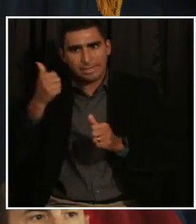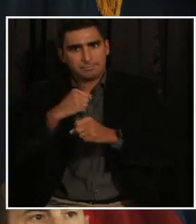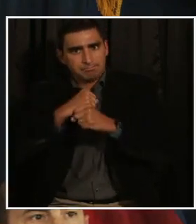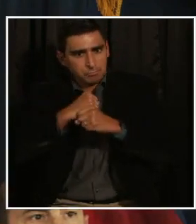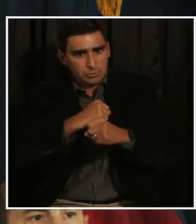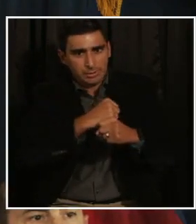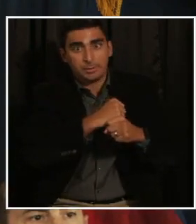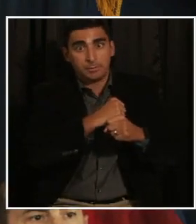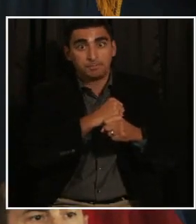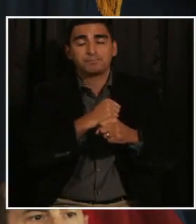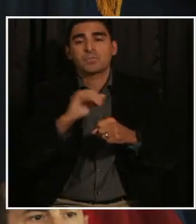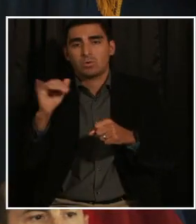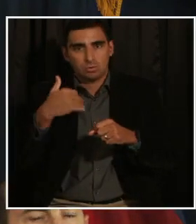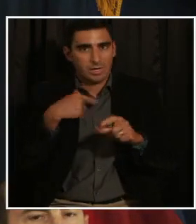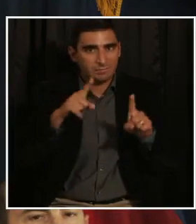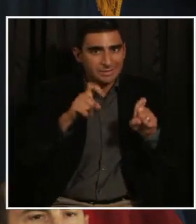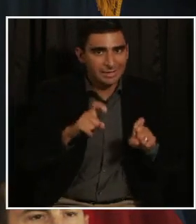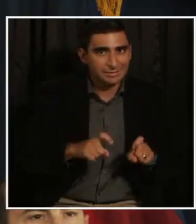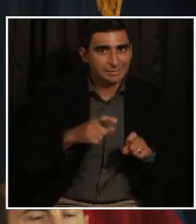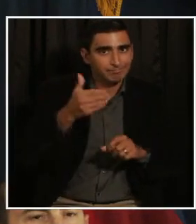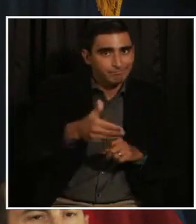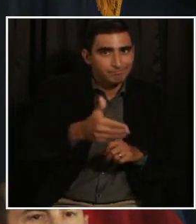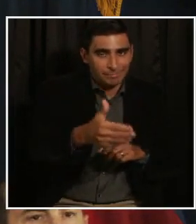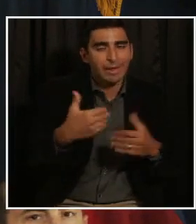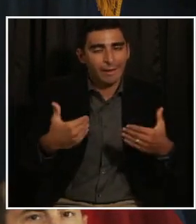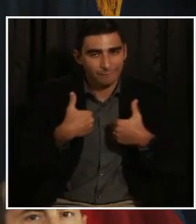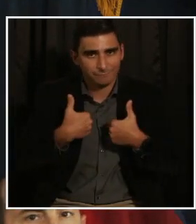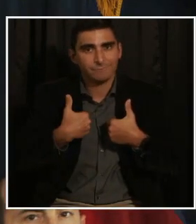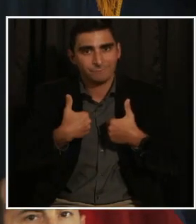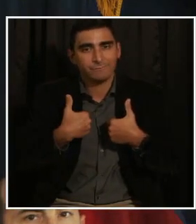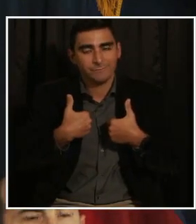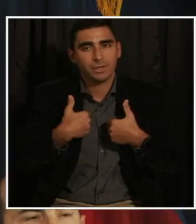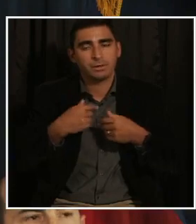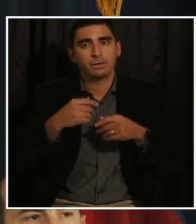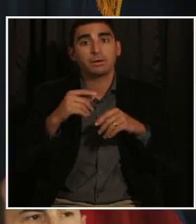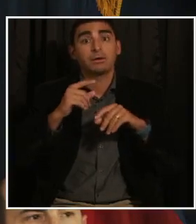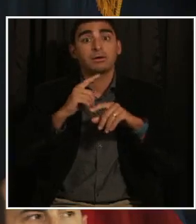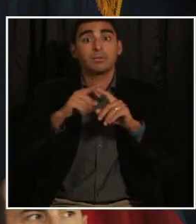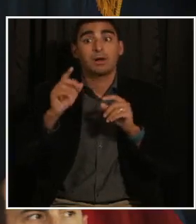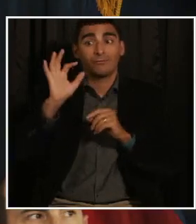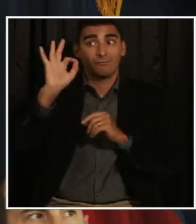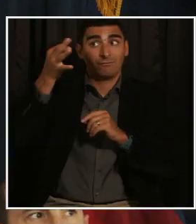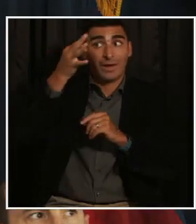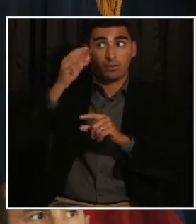the testing protocols we we have all that but um the the federal piece is not that's not something